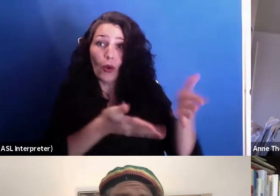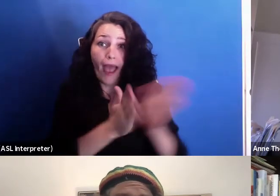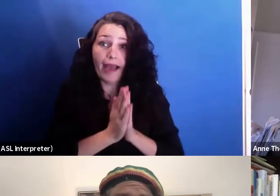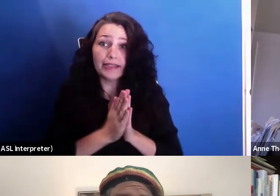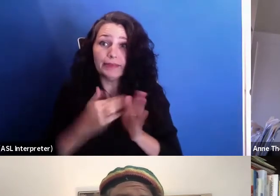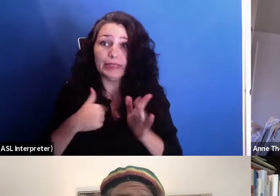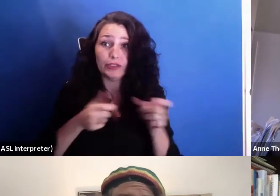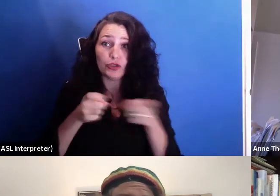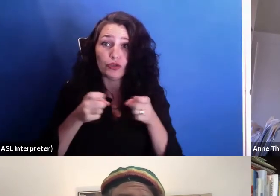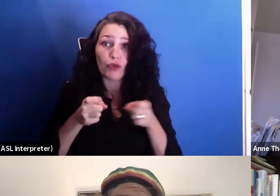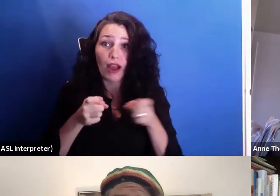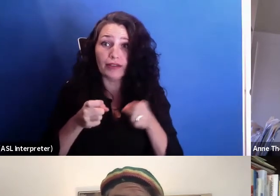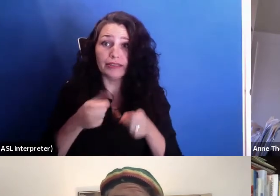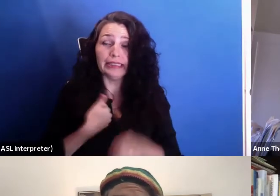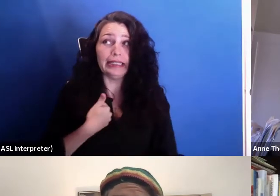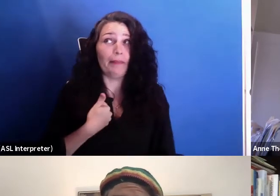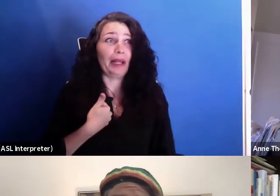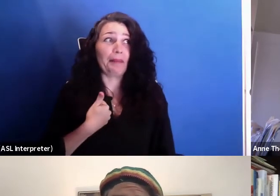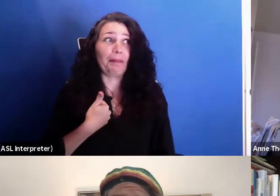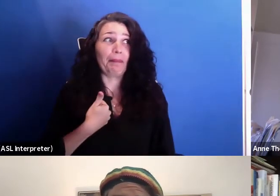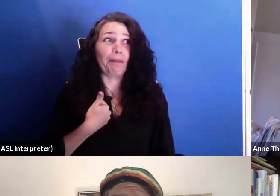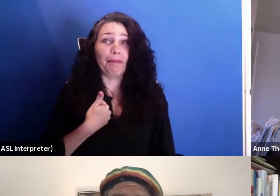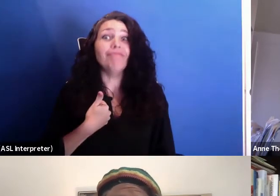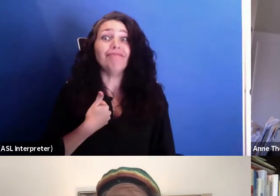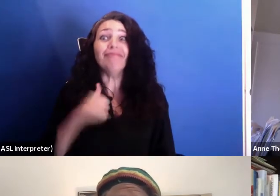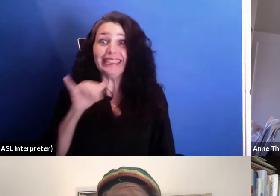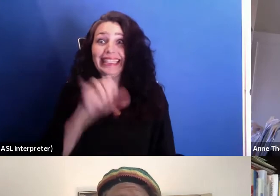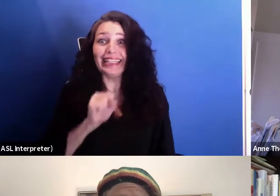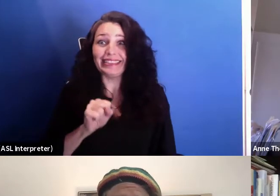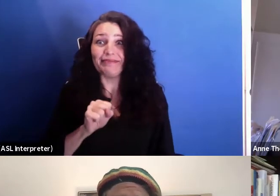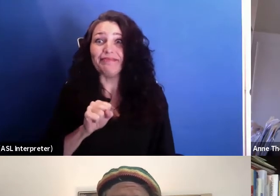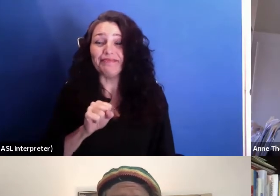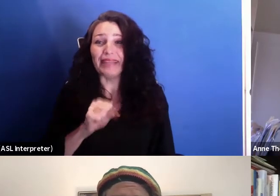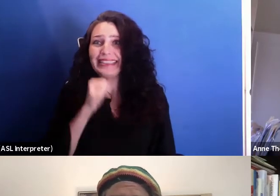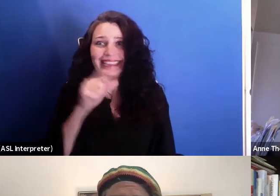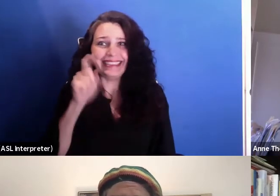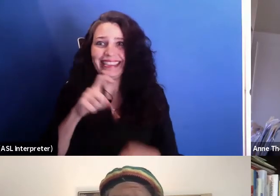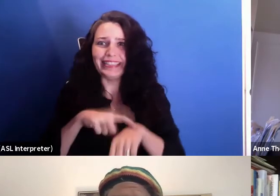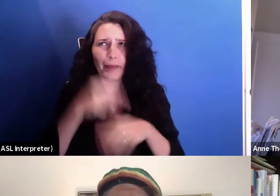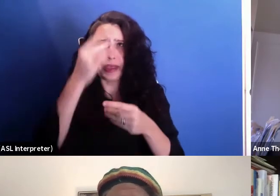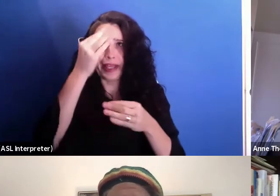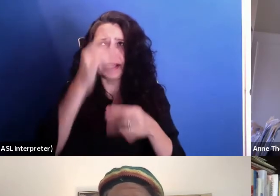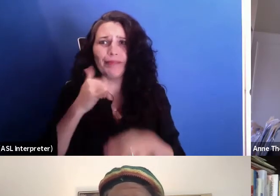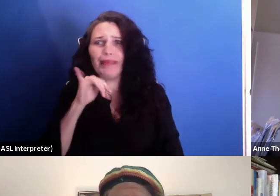it didn't take me very long to say yes, but I didn't just do it blindfully.